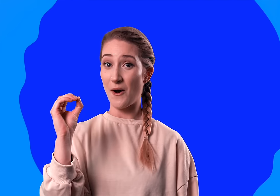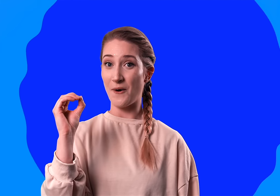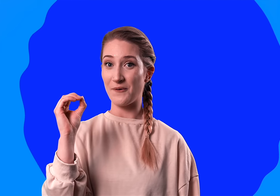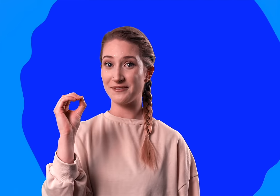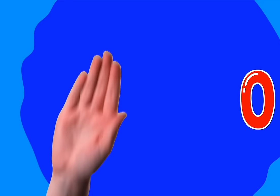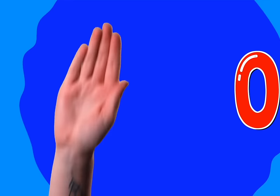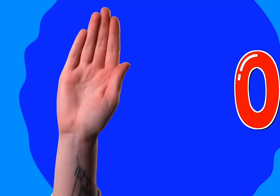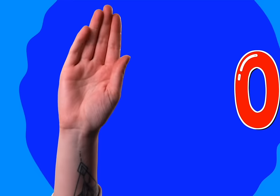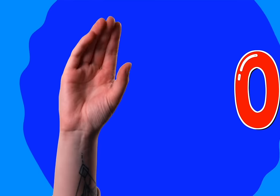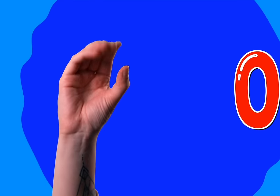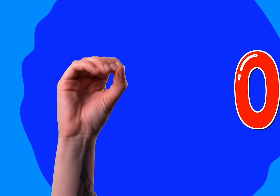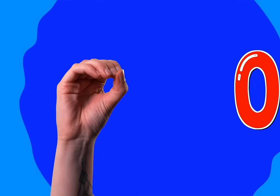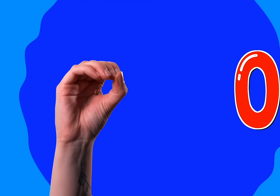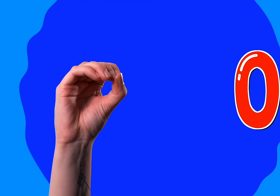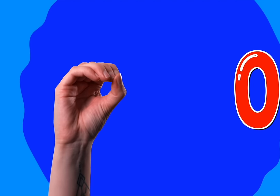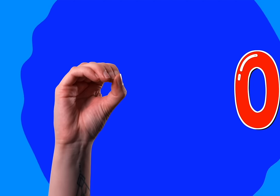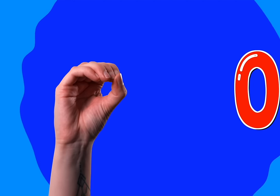O.